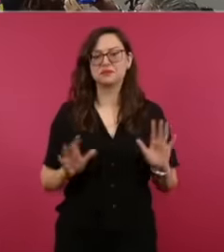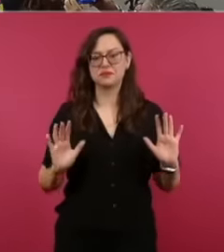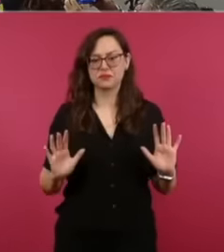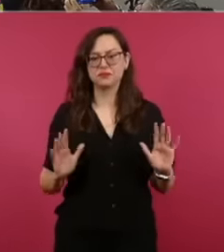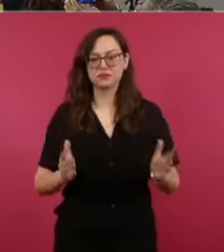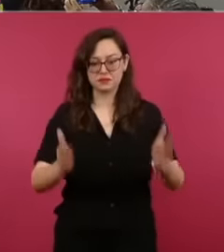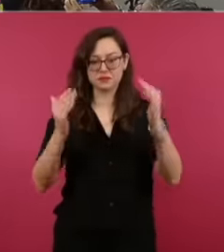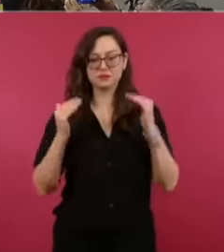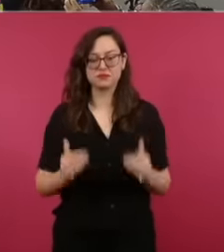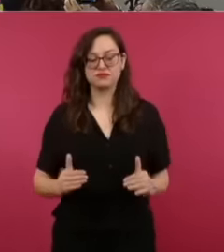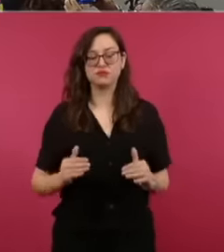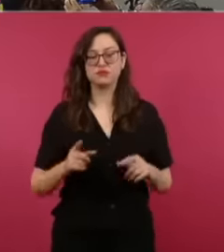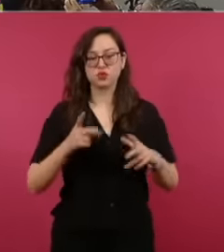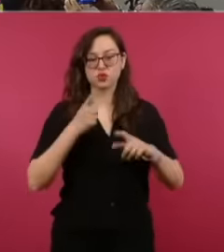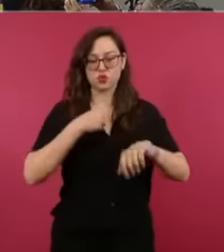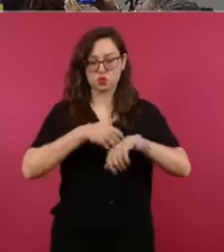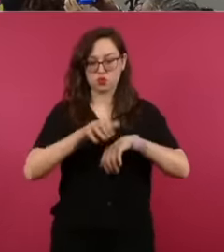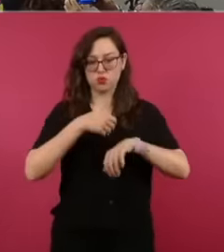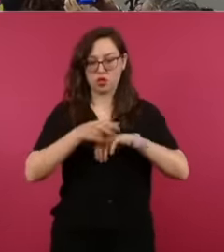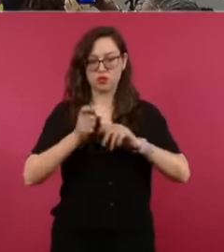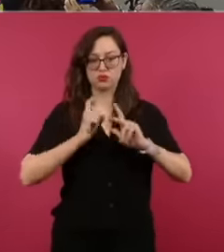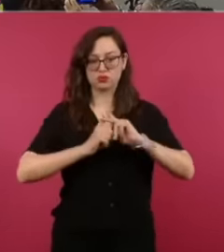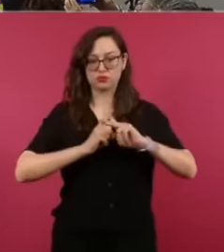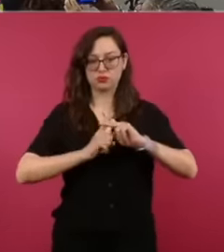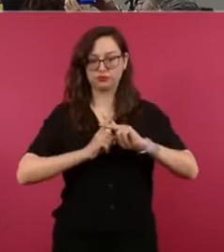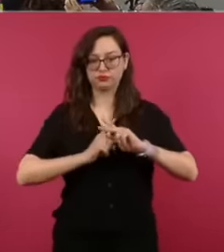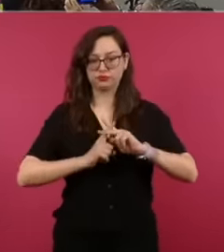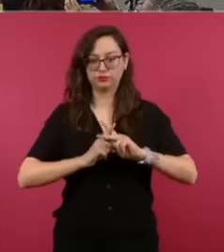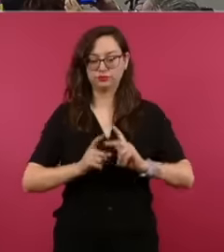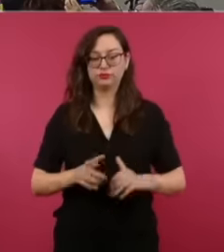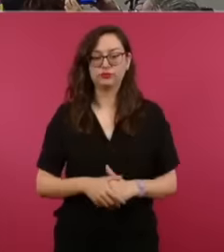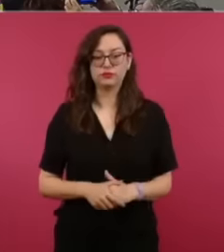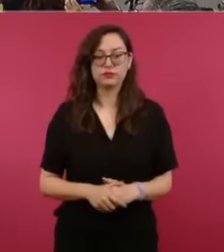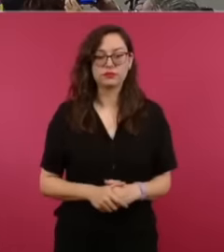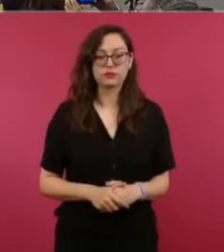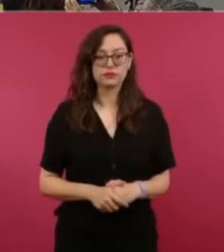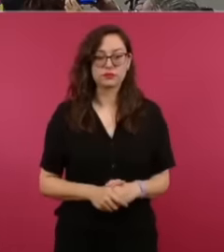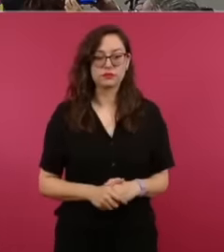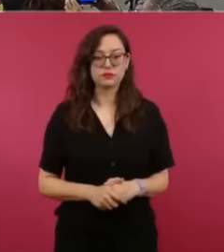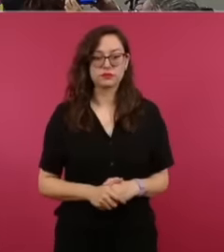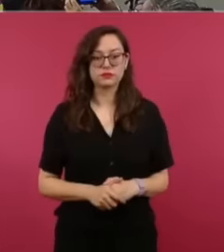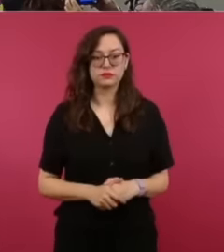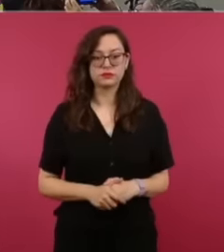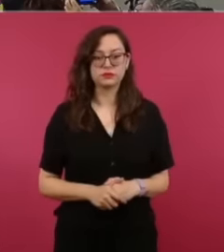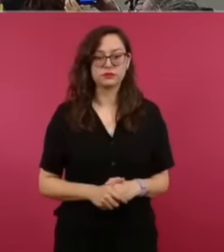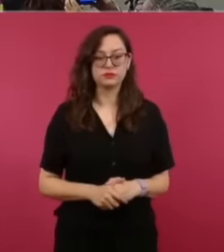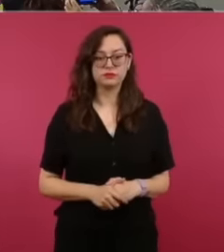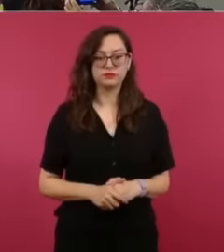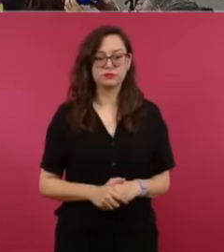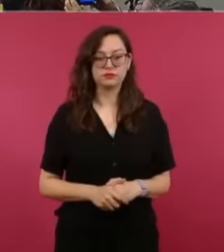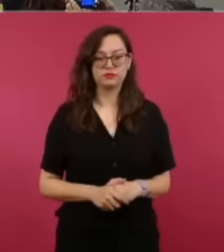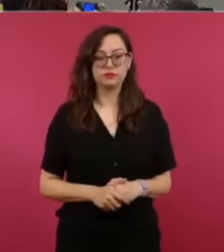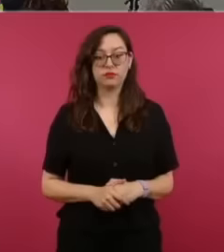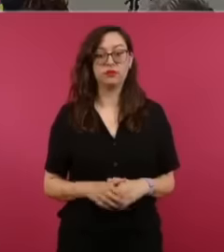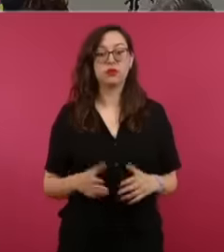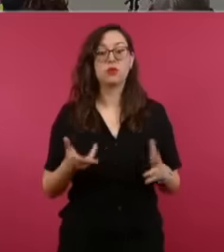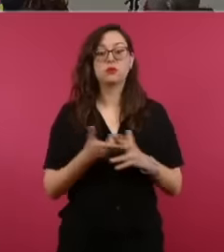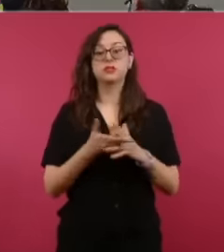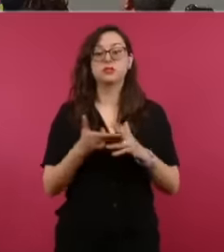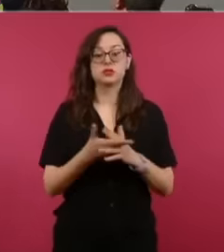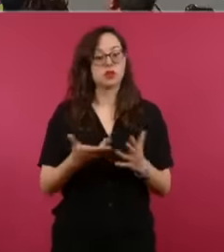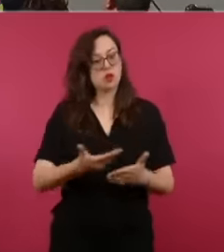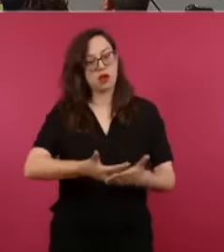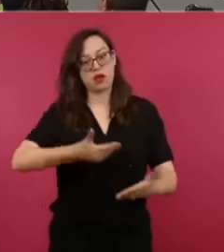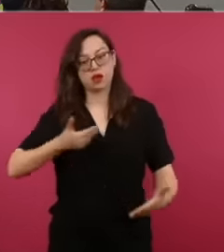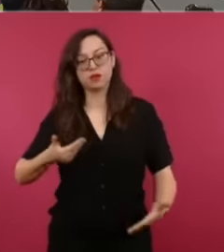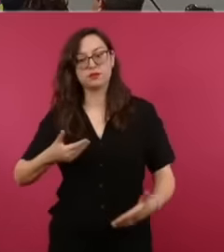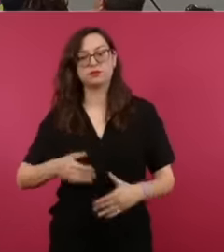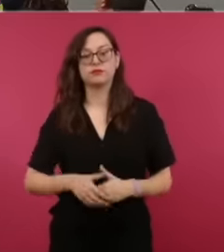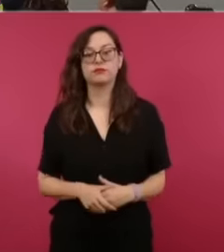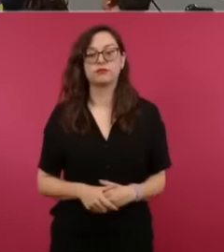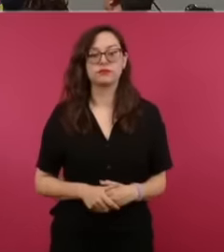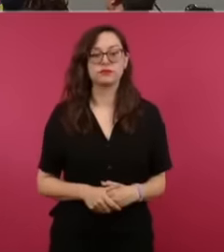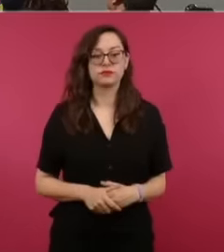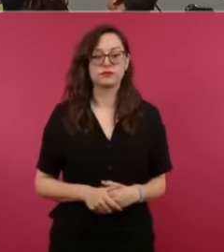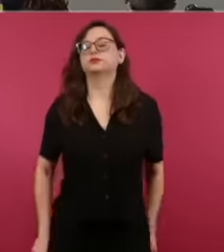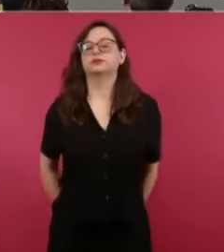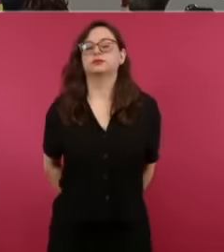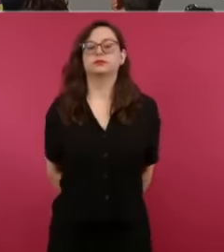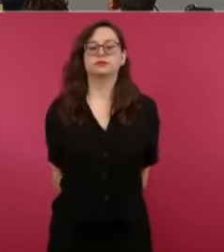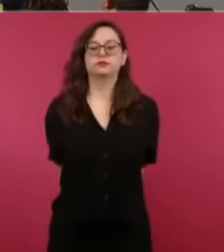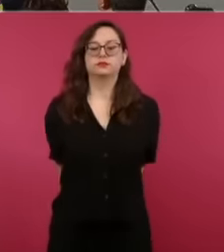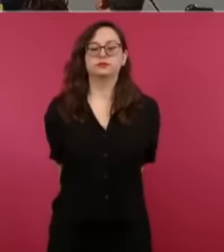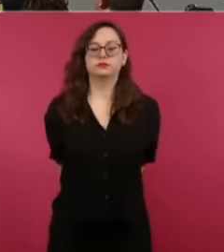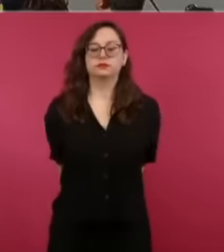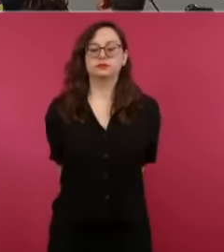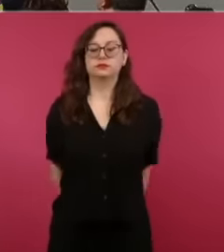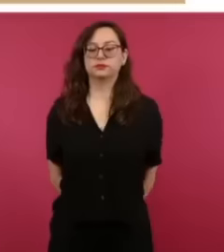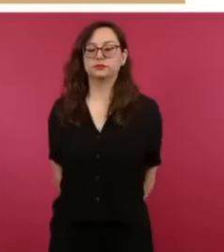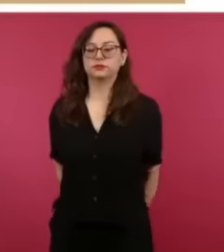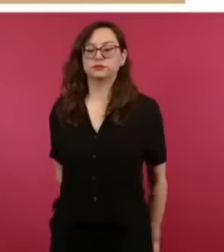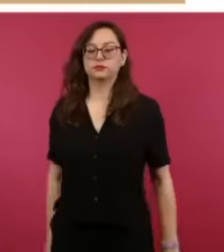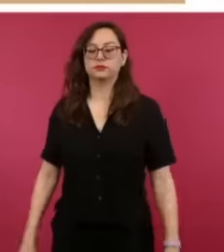figures, ah no, but this homicide is just left to finish. Well, but the other one